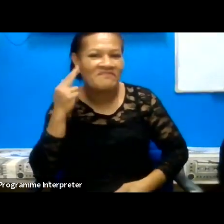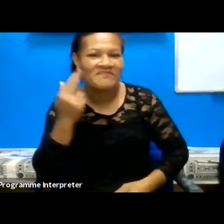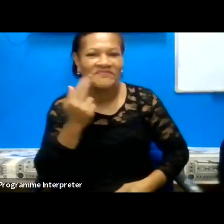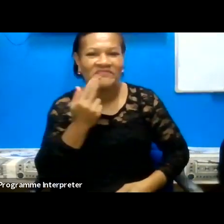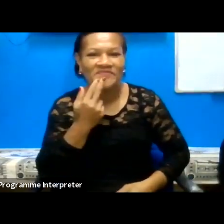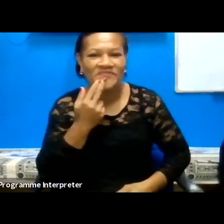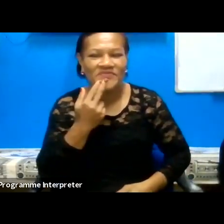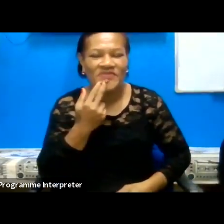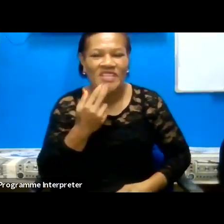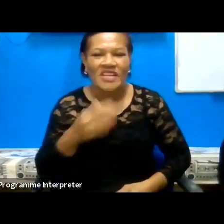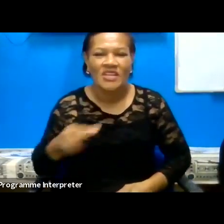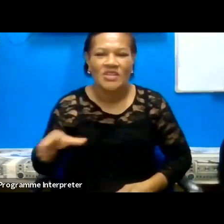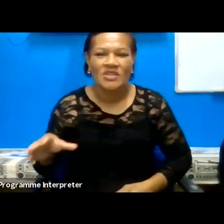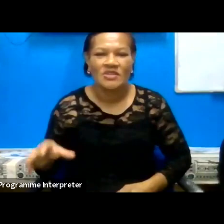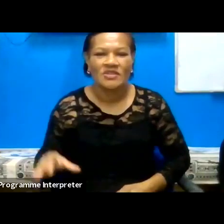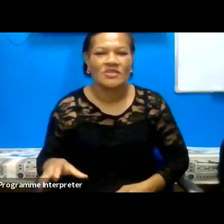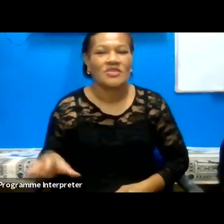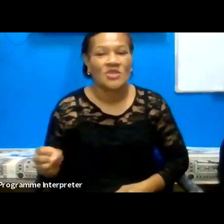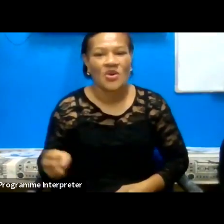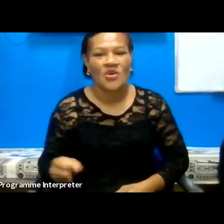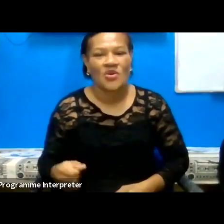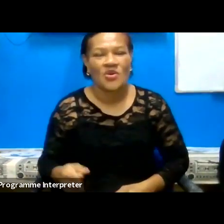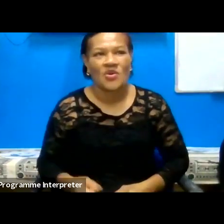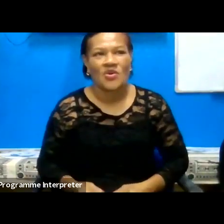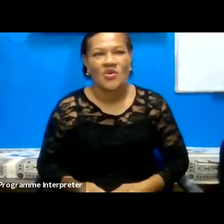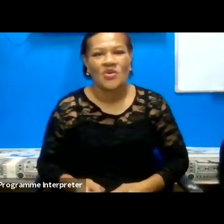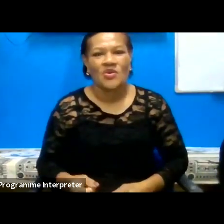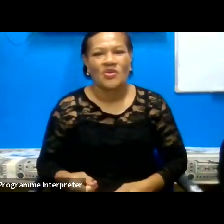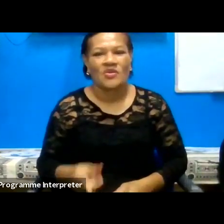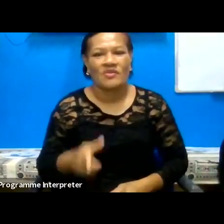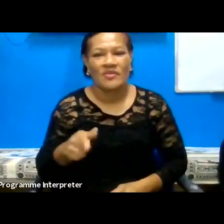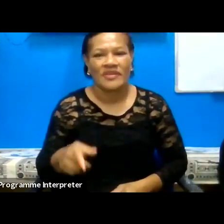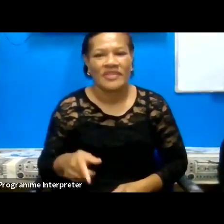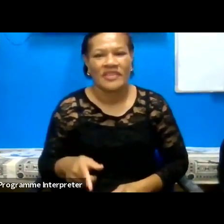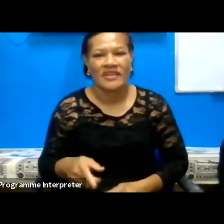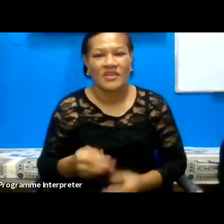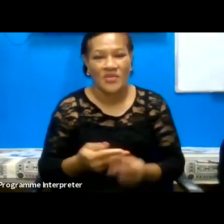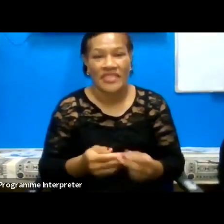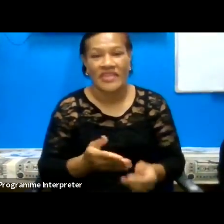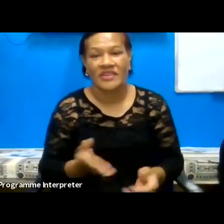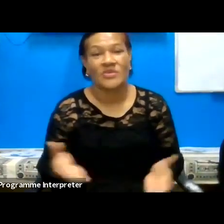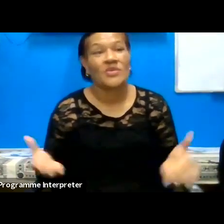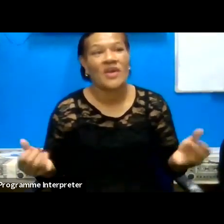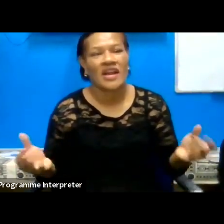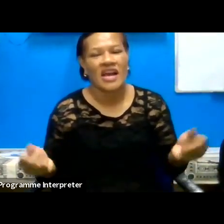where I want to be. see the